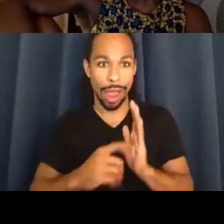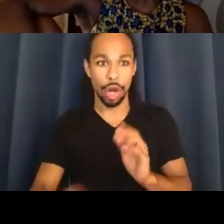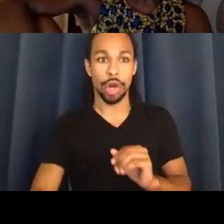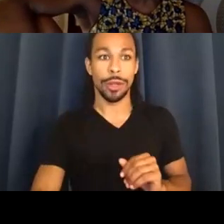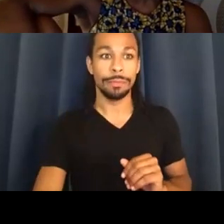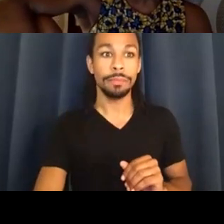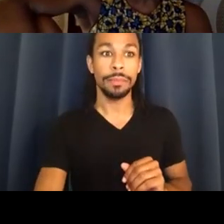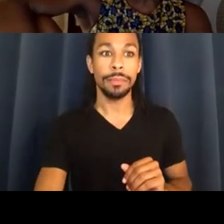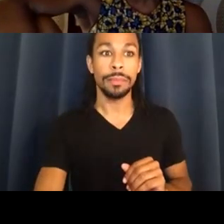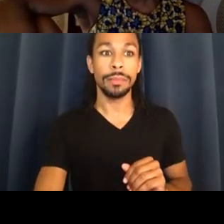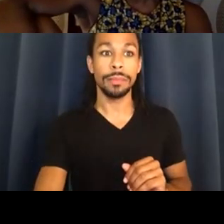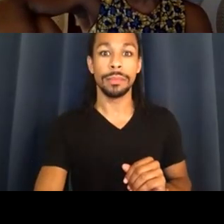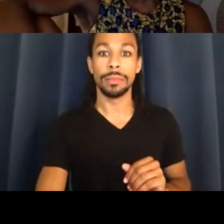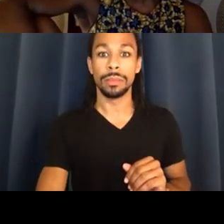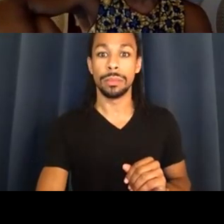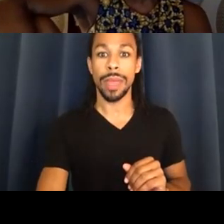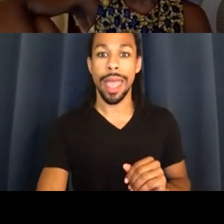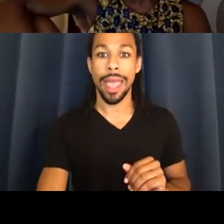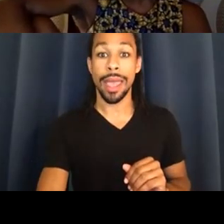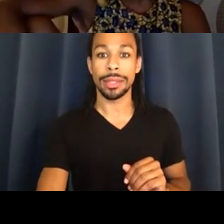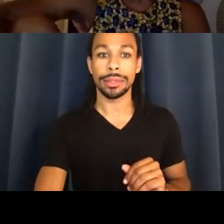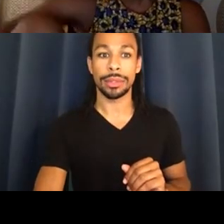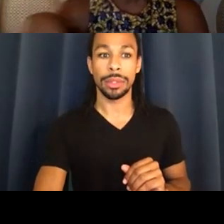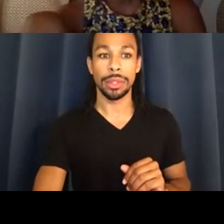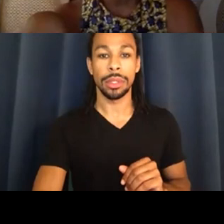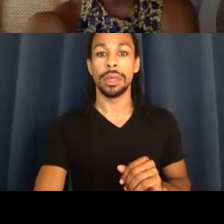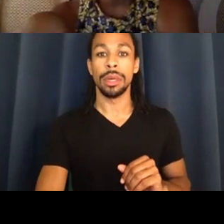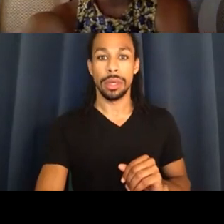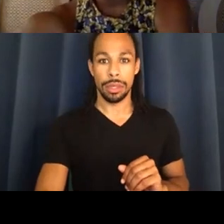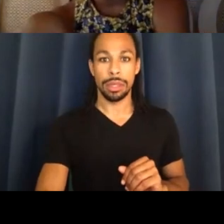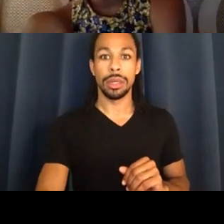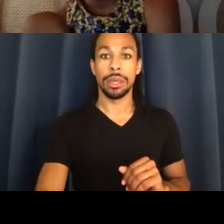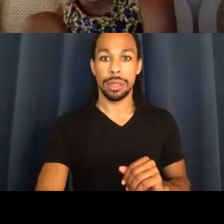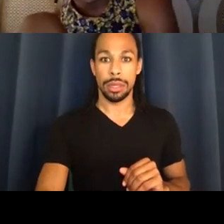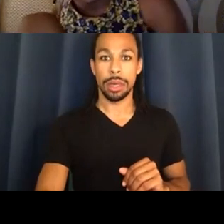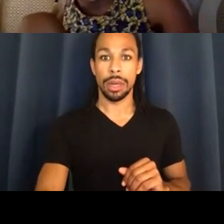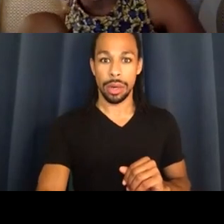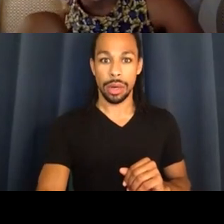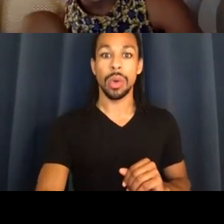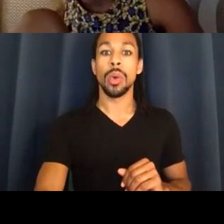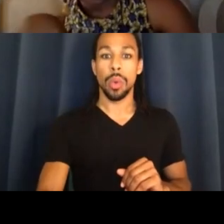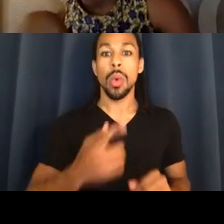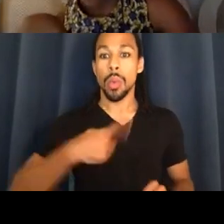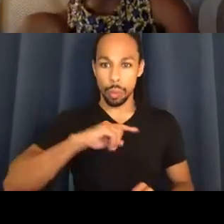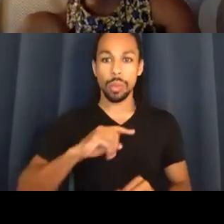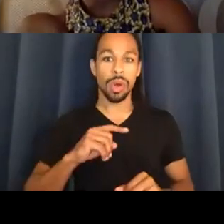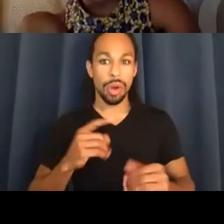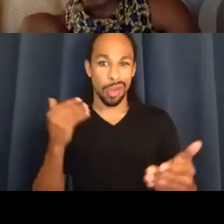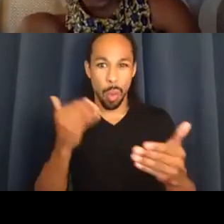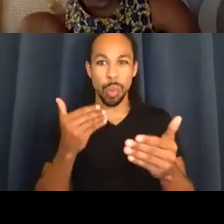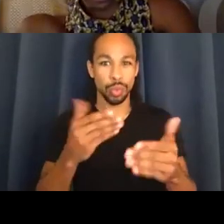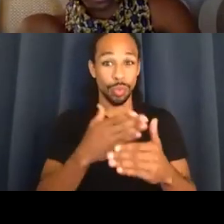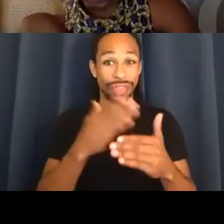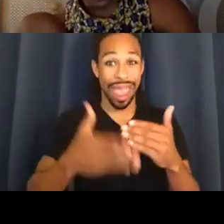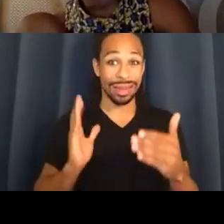Since we're on the landing phase of our engagement, I think we should start throwing